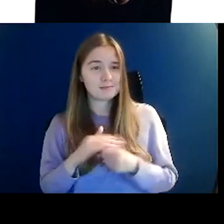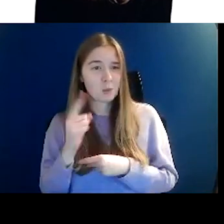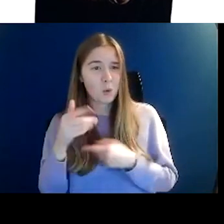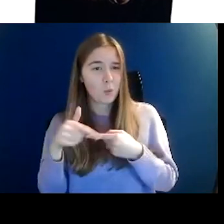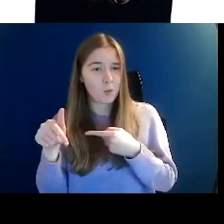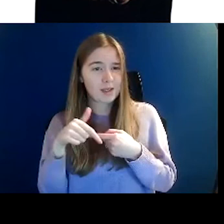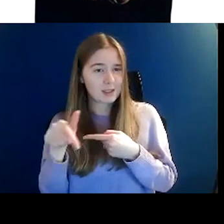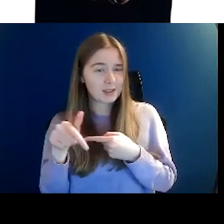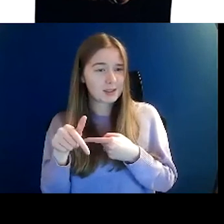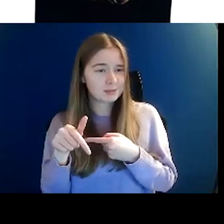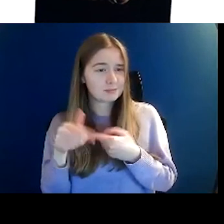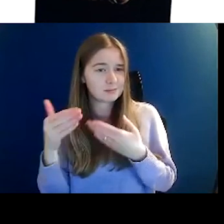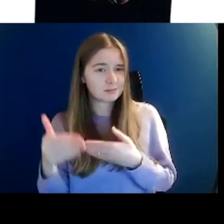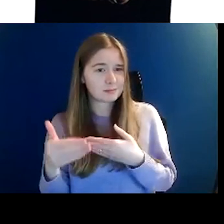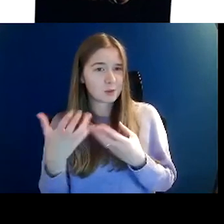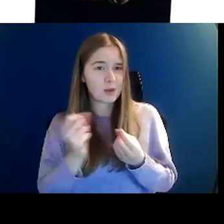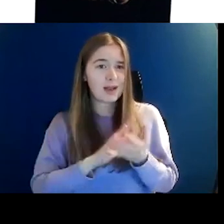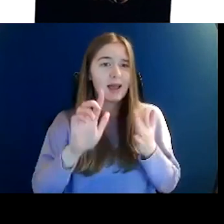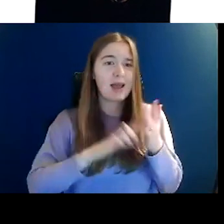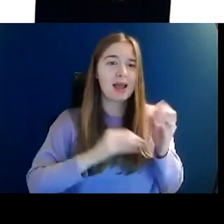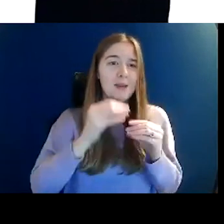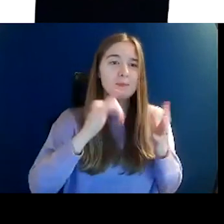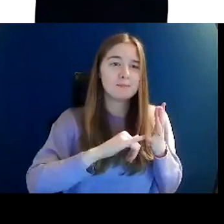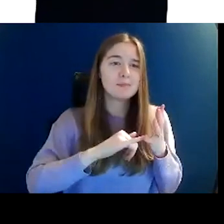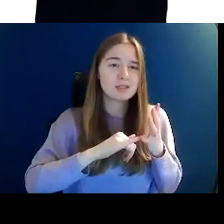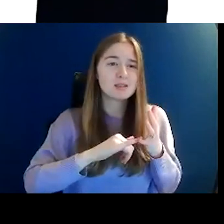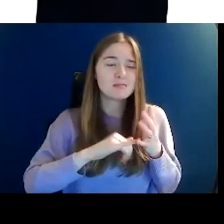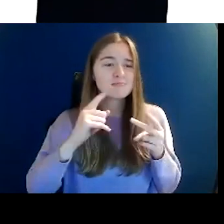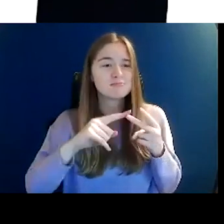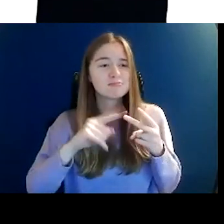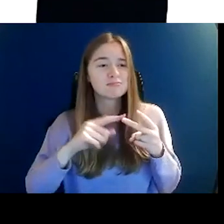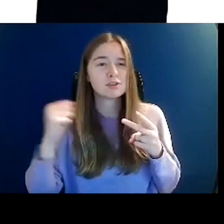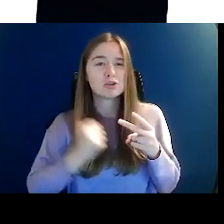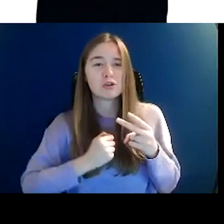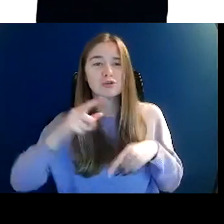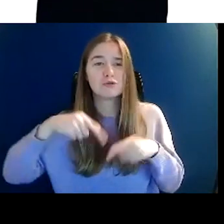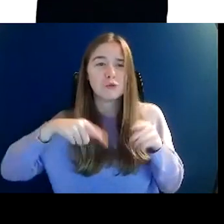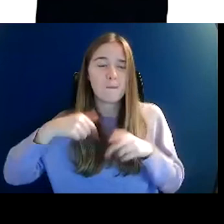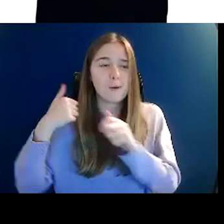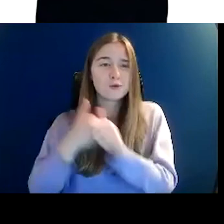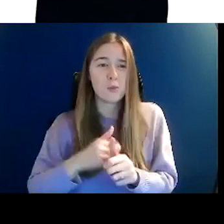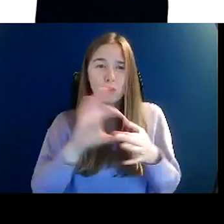we had Hibernian, Stenhousemuir, the Scottish Football Supporters Association